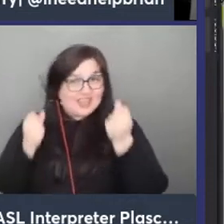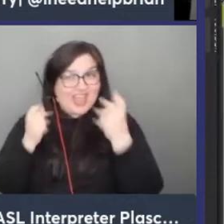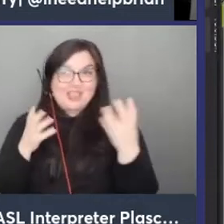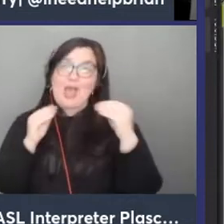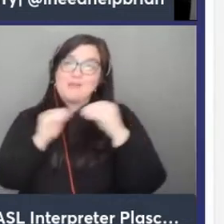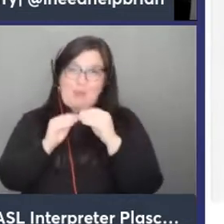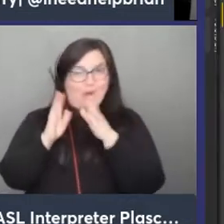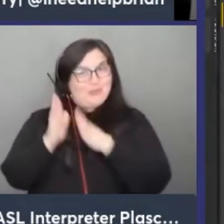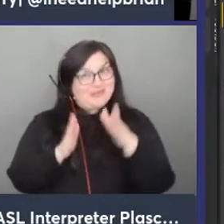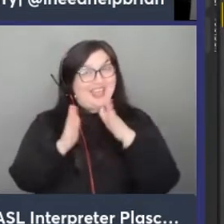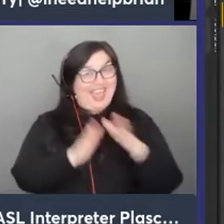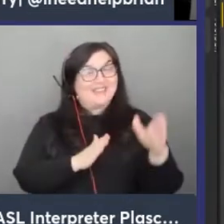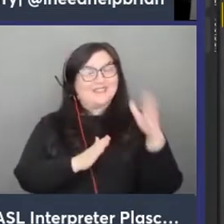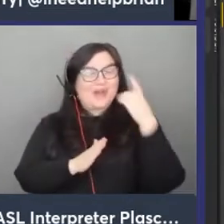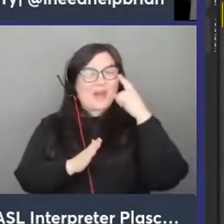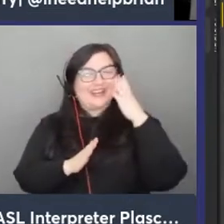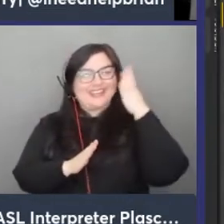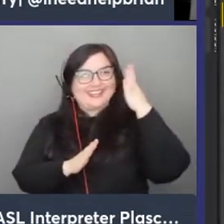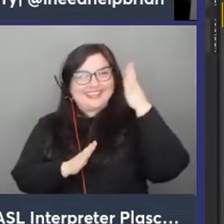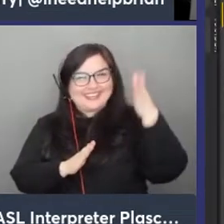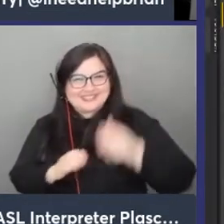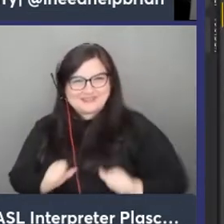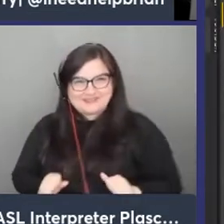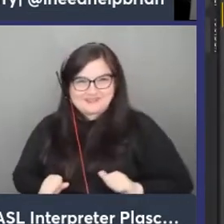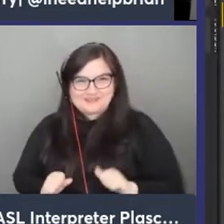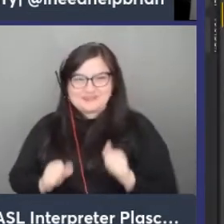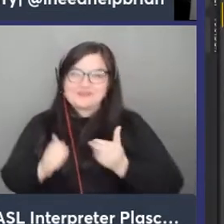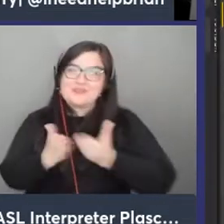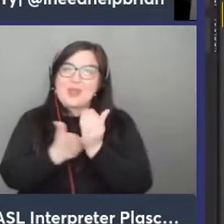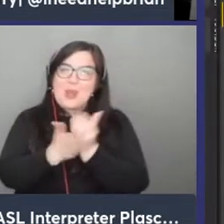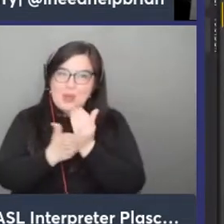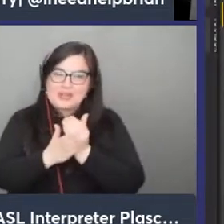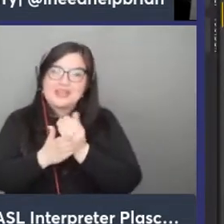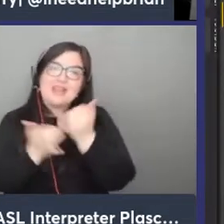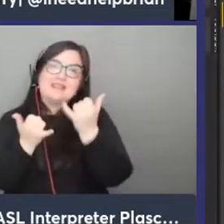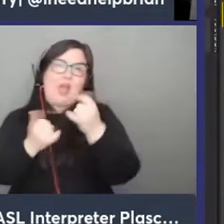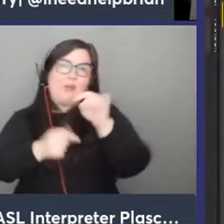All right, so jumping back into our demo,